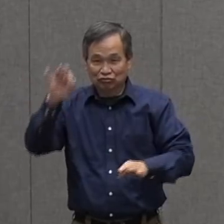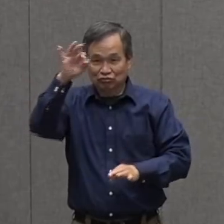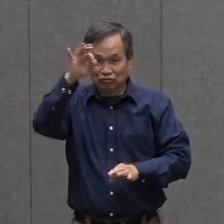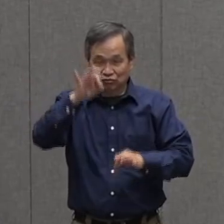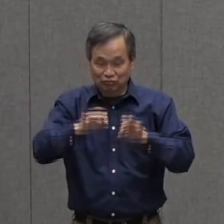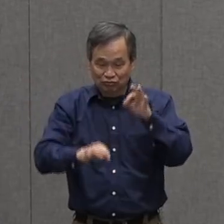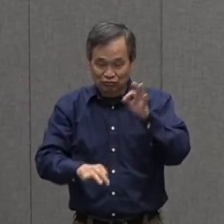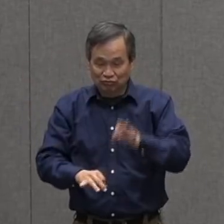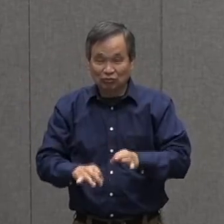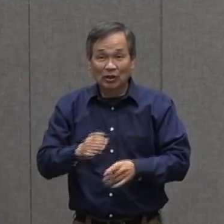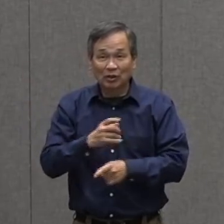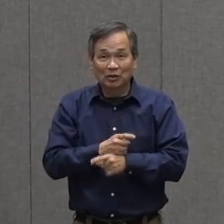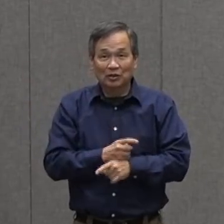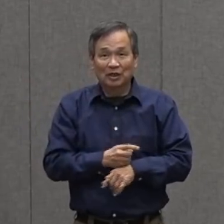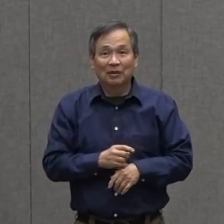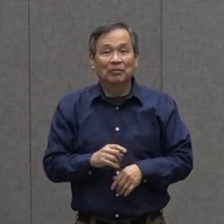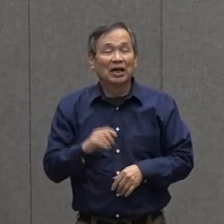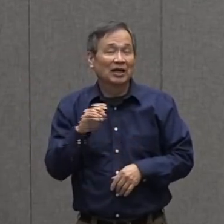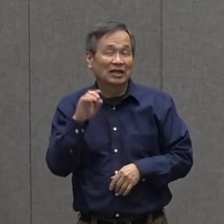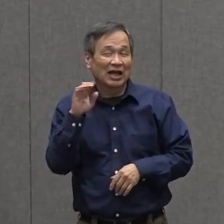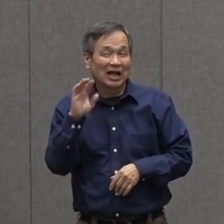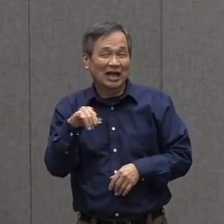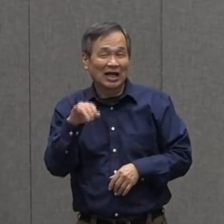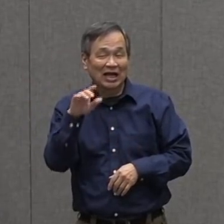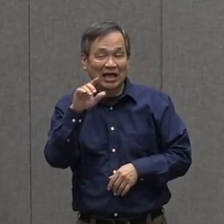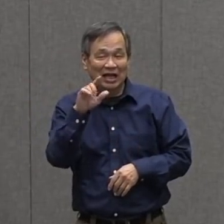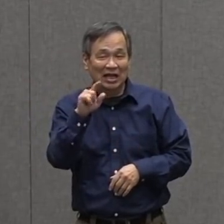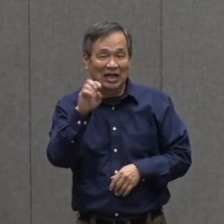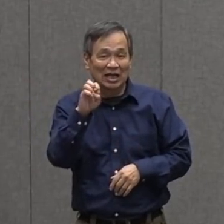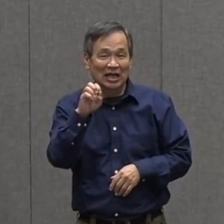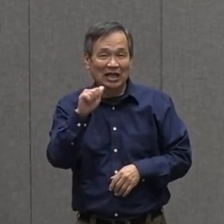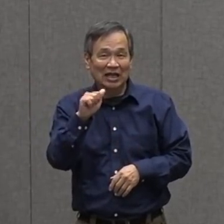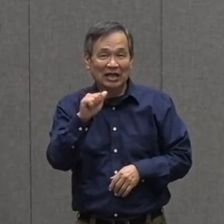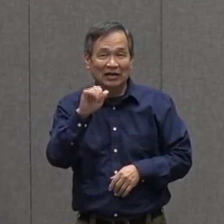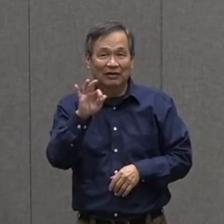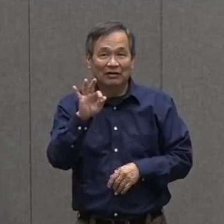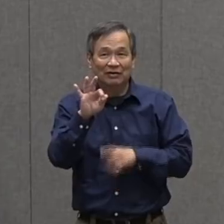So we take this F, because this word leafs.